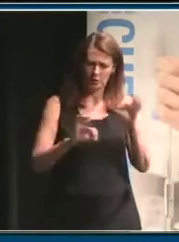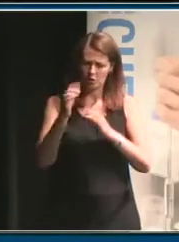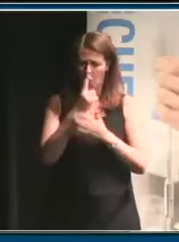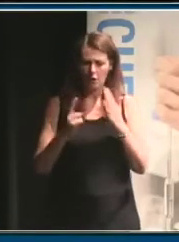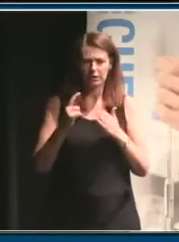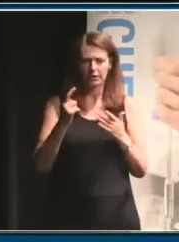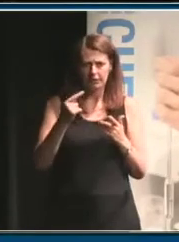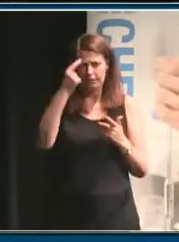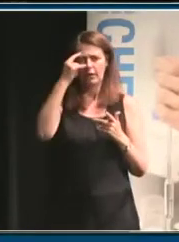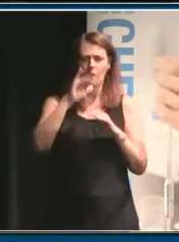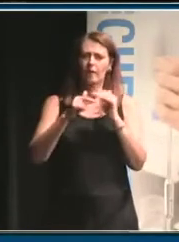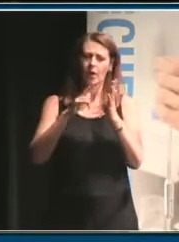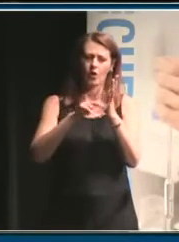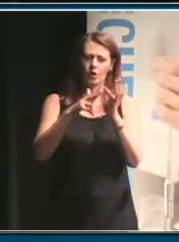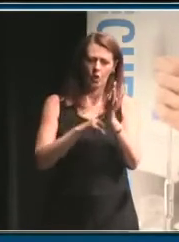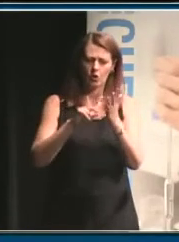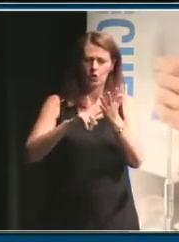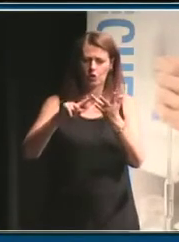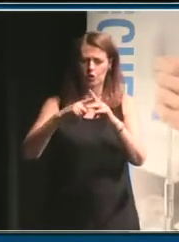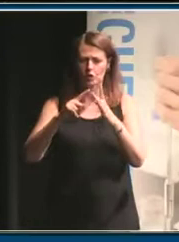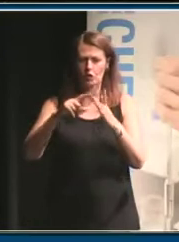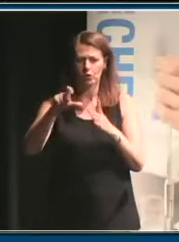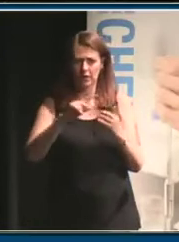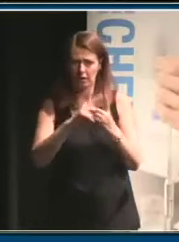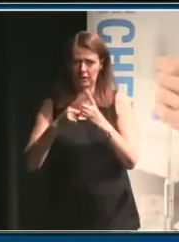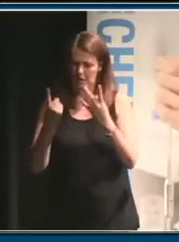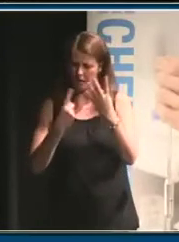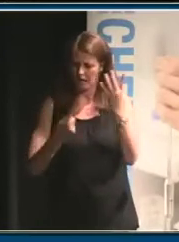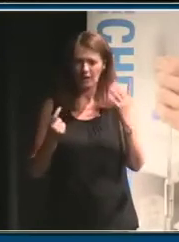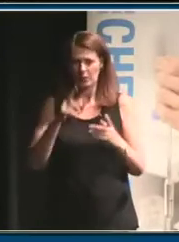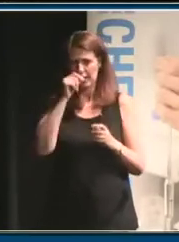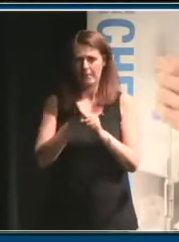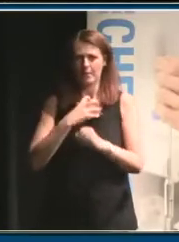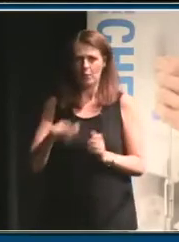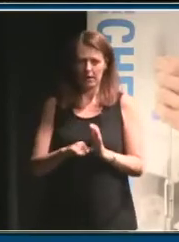non-toxic environmentally benign, non-regulated things will just make so much more money.” Great!